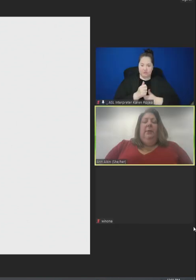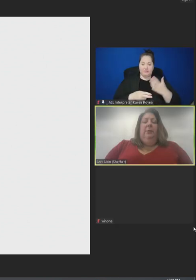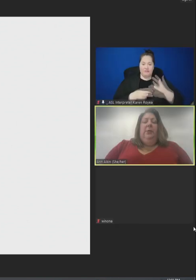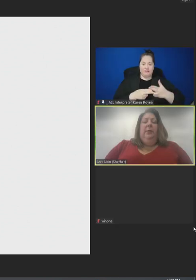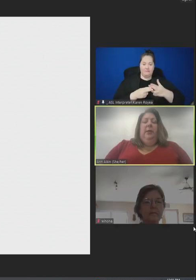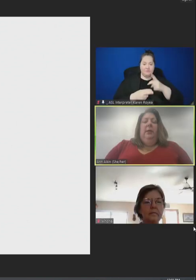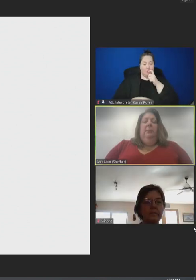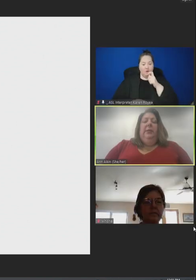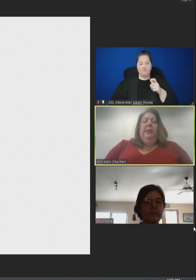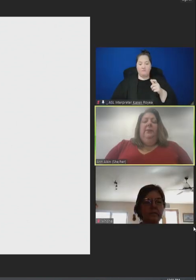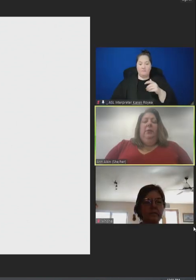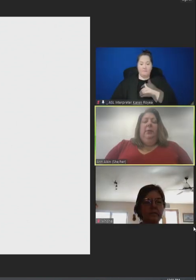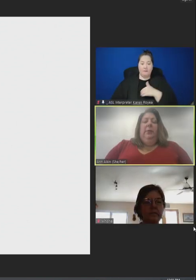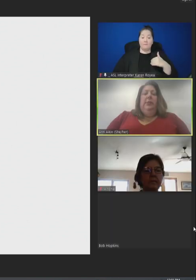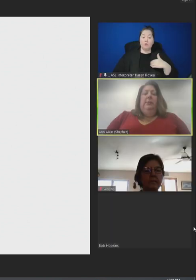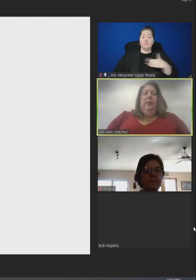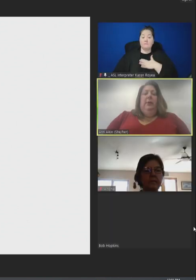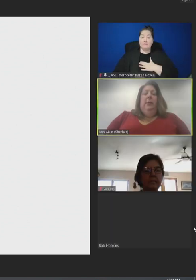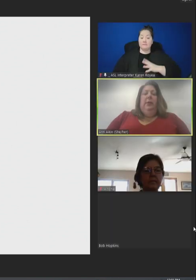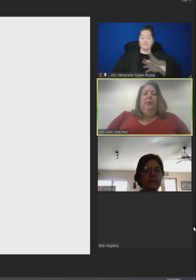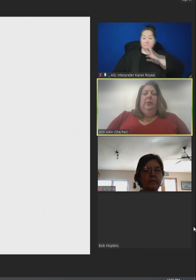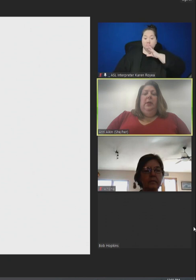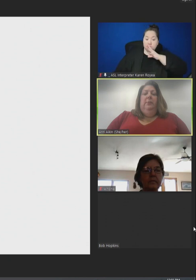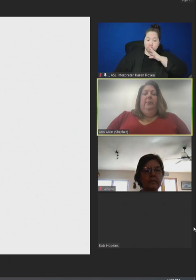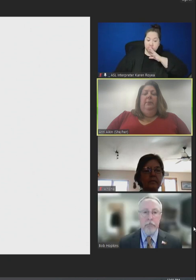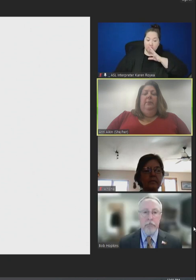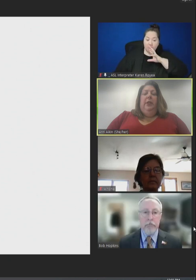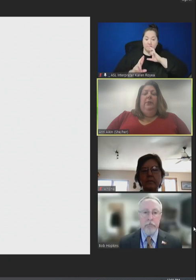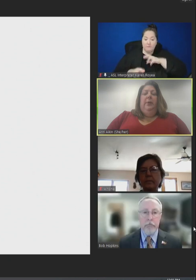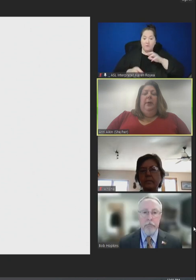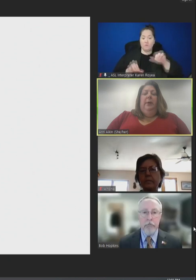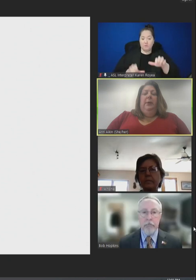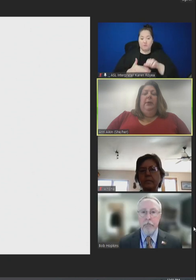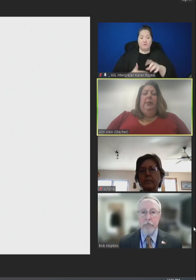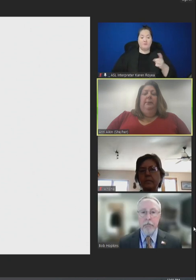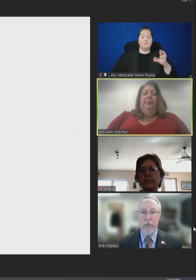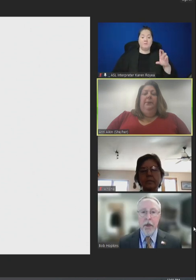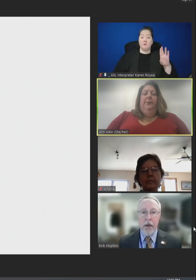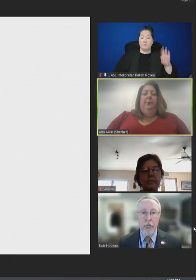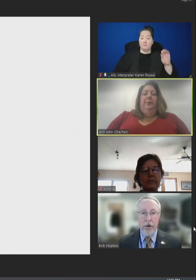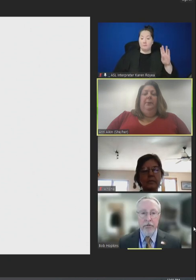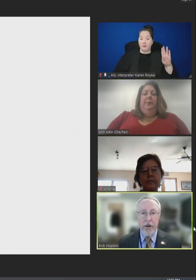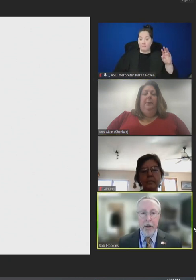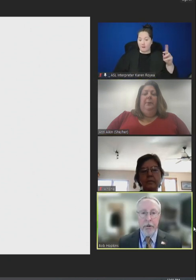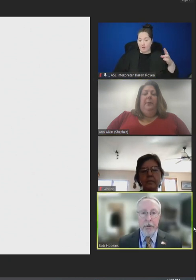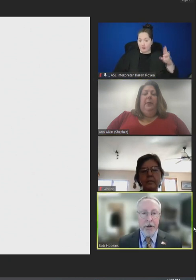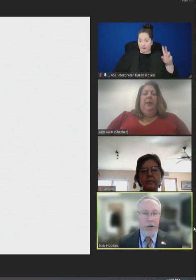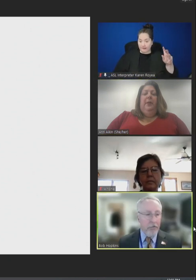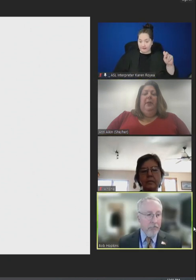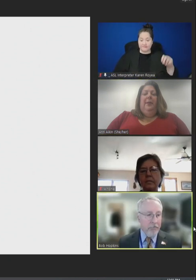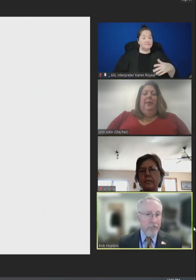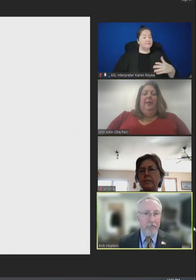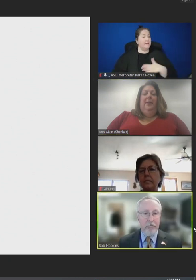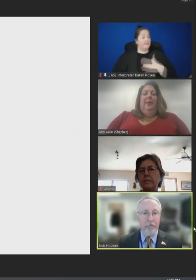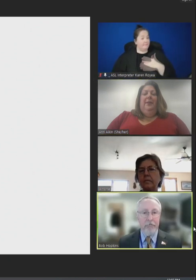members. Please verbally respond when I do so. Dr. Bob Hopkins? Robert Hopkins, Jr.: Present. Happy to be here.